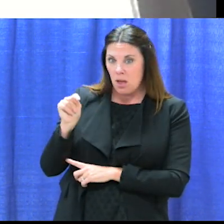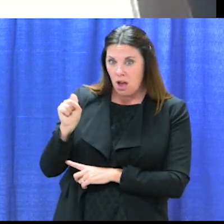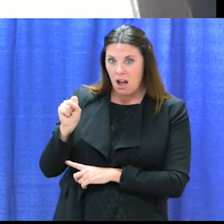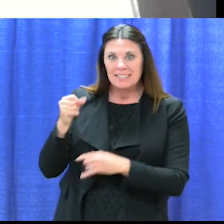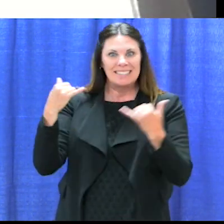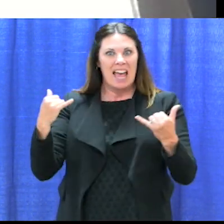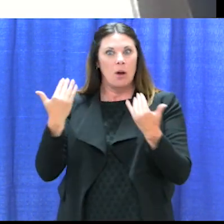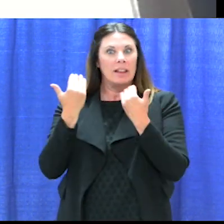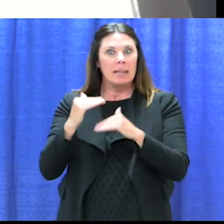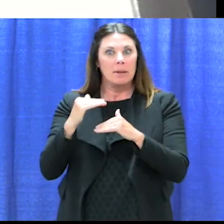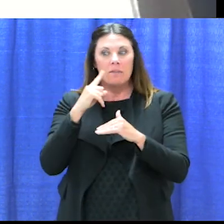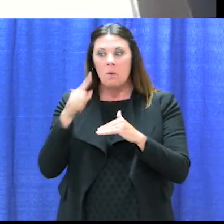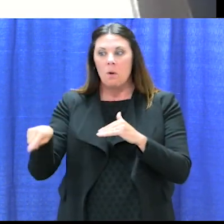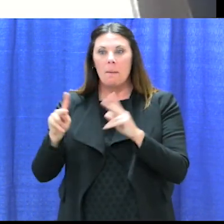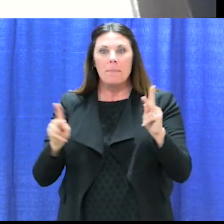hotspots.